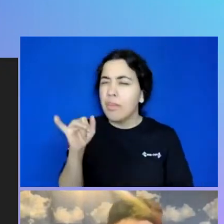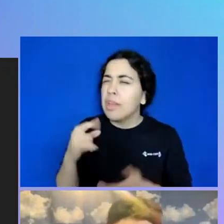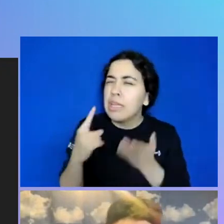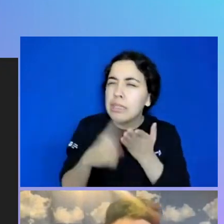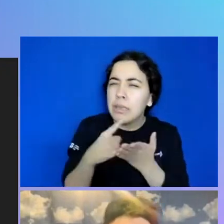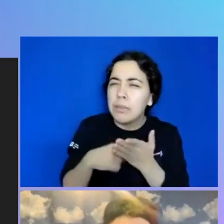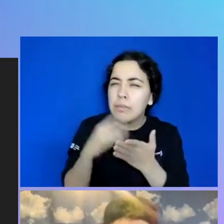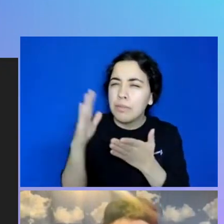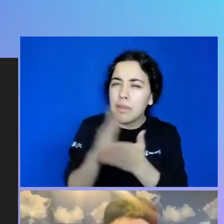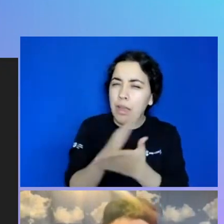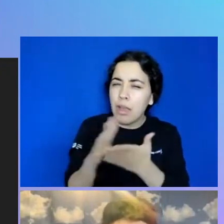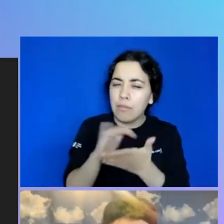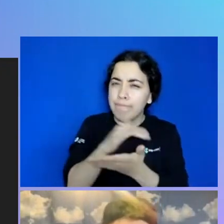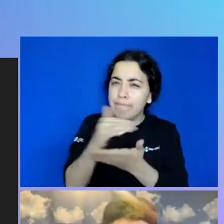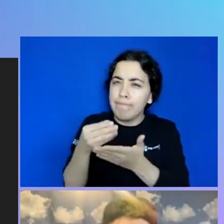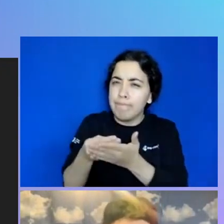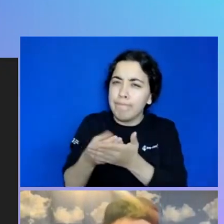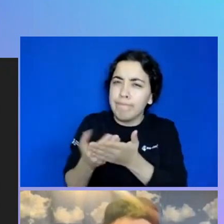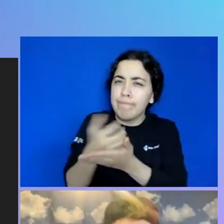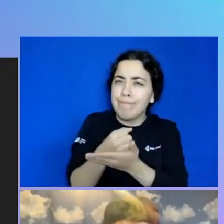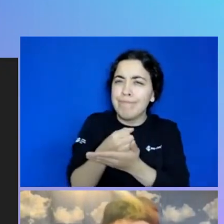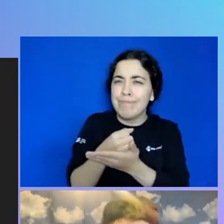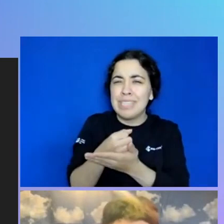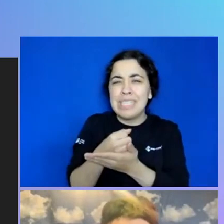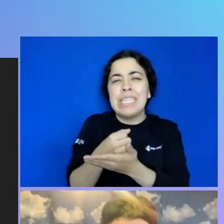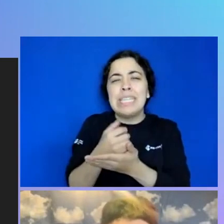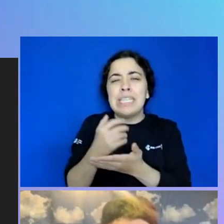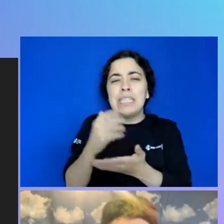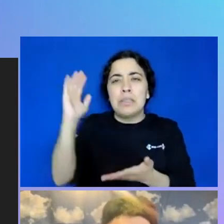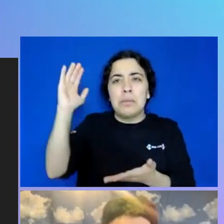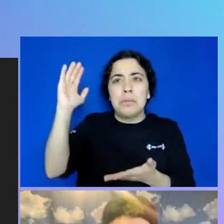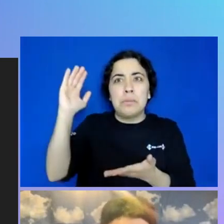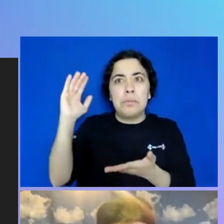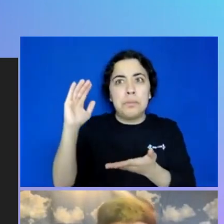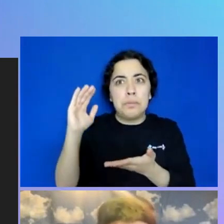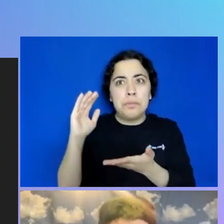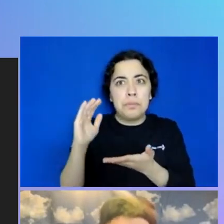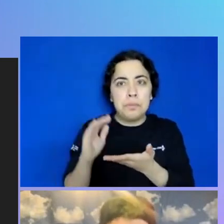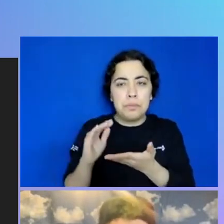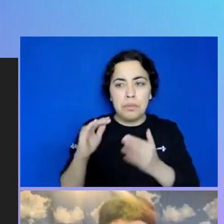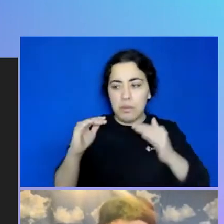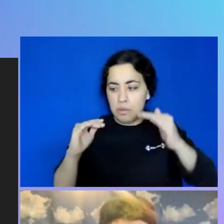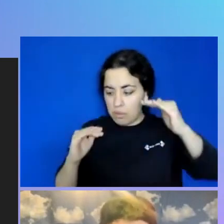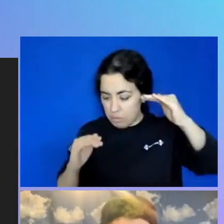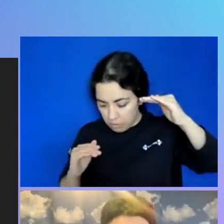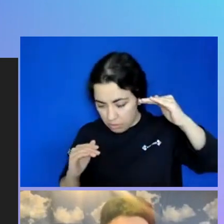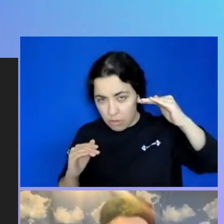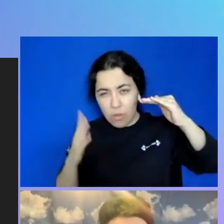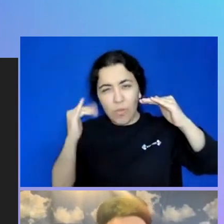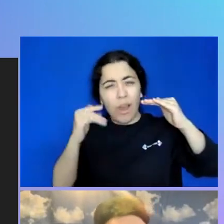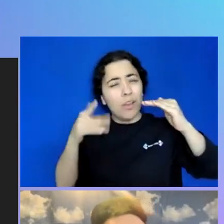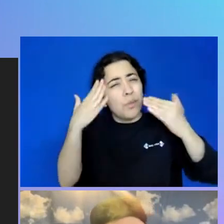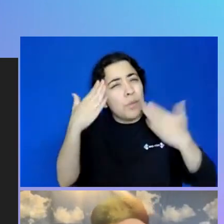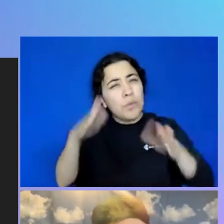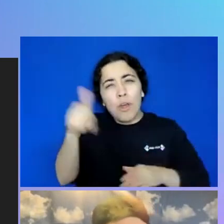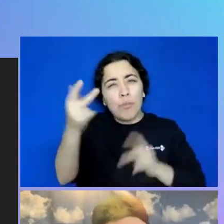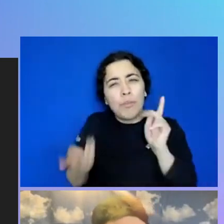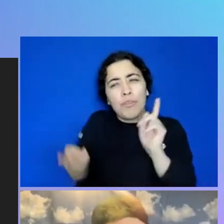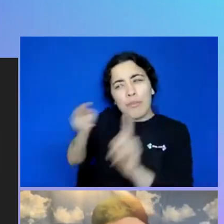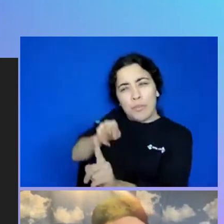brings the average down a bit because you don't know how people are being perceived. And